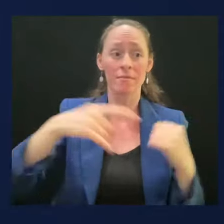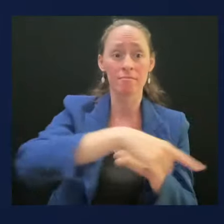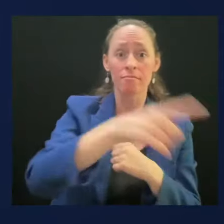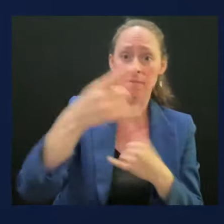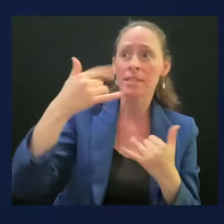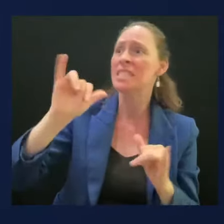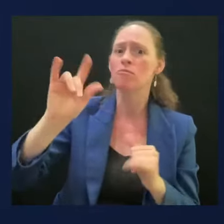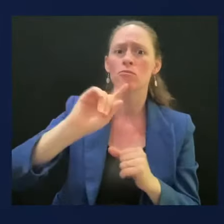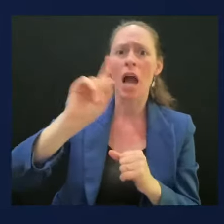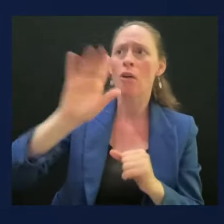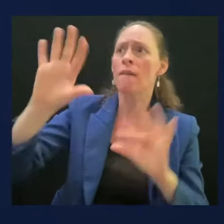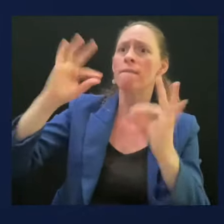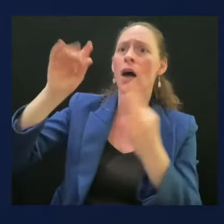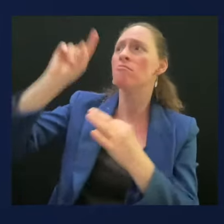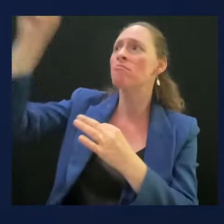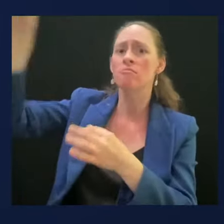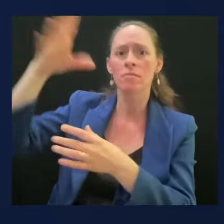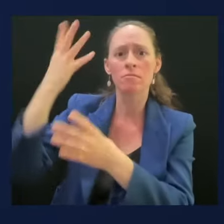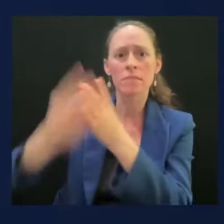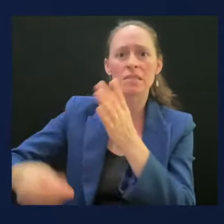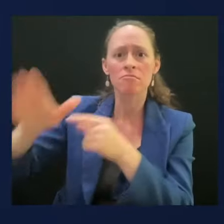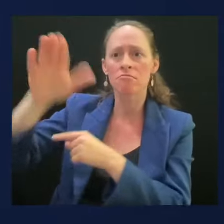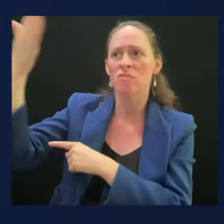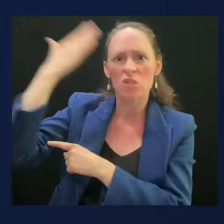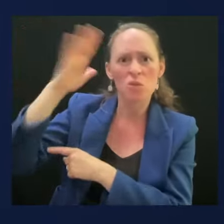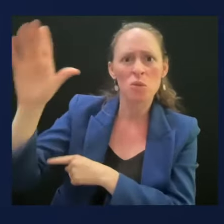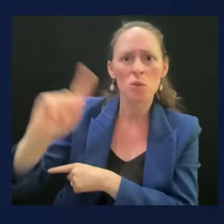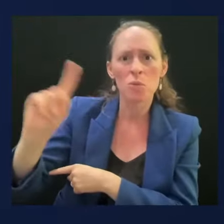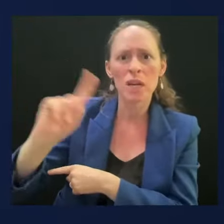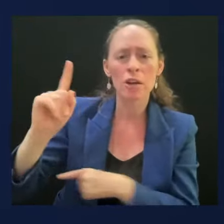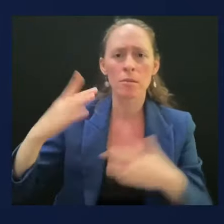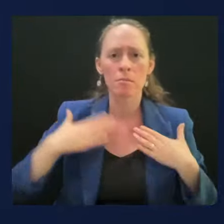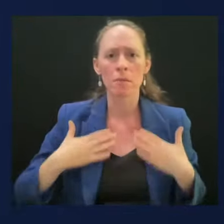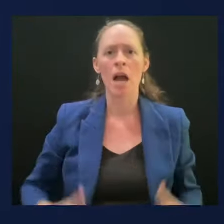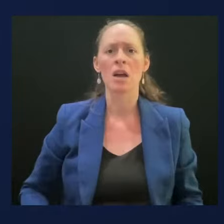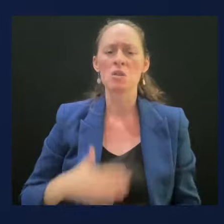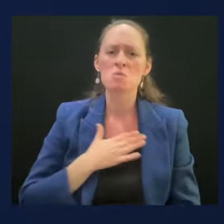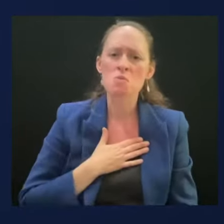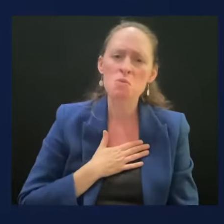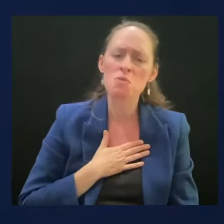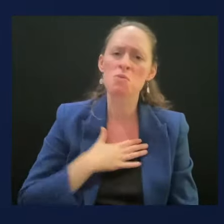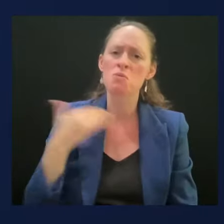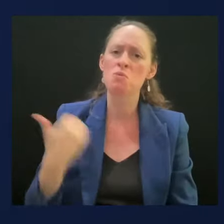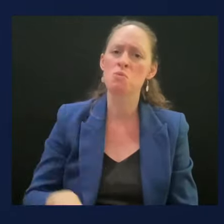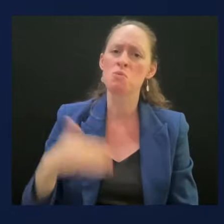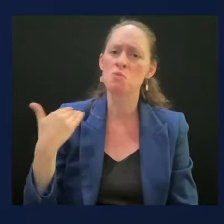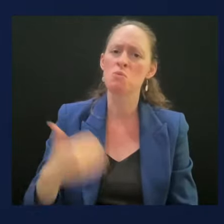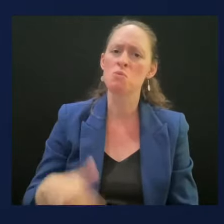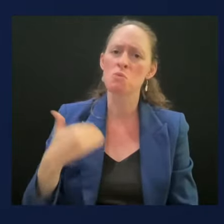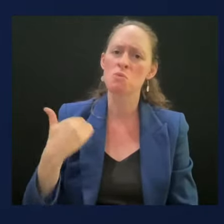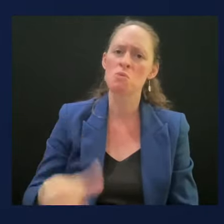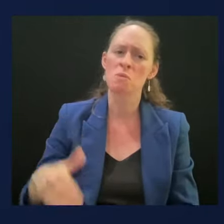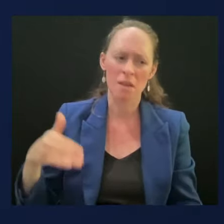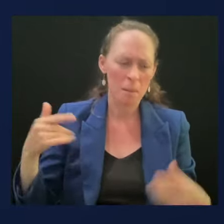how it can reopen that -- rip open that black hole in the center of your chest you feel like you're just sinking into,